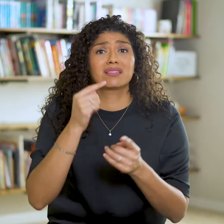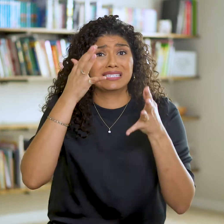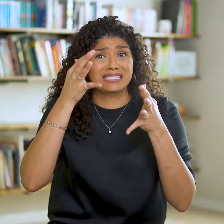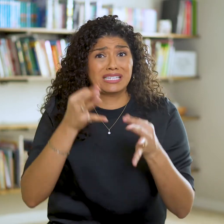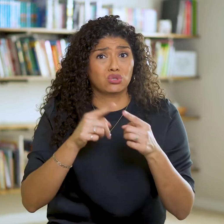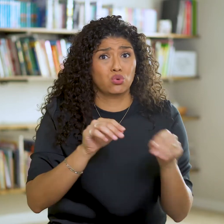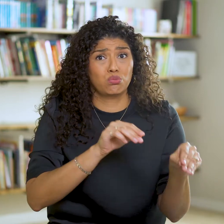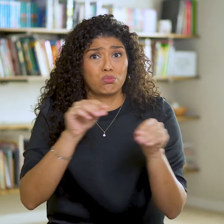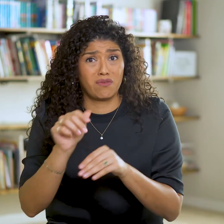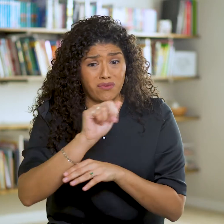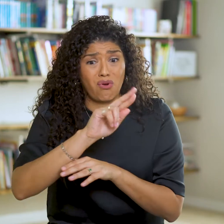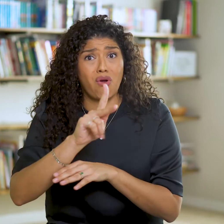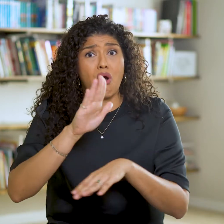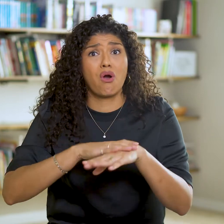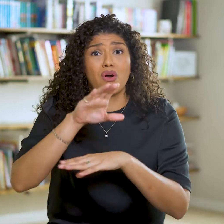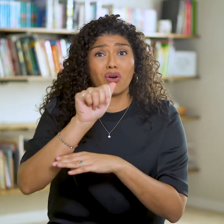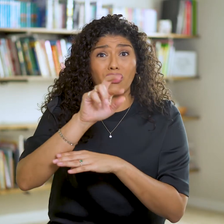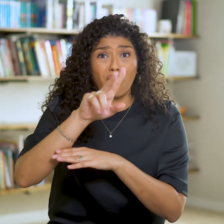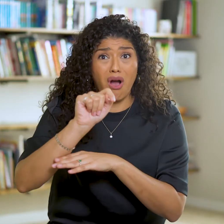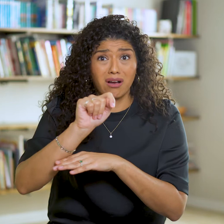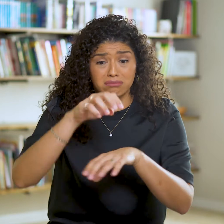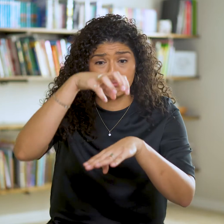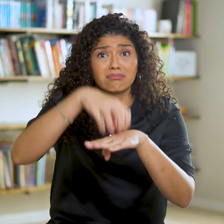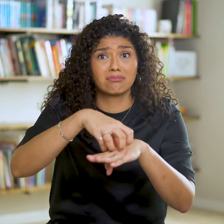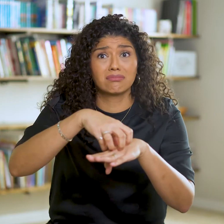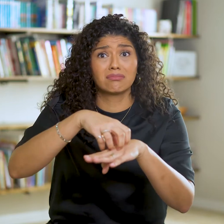The decision to move it on a cart